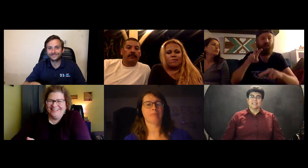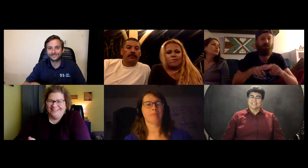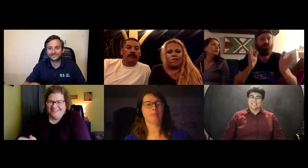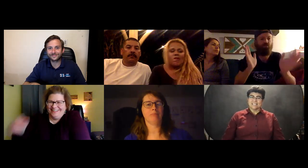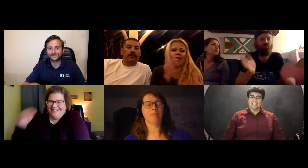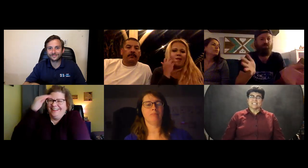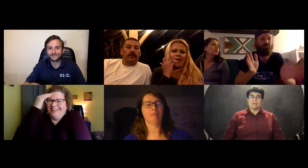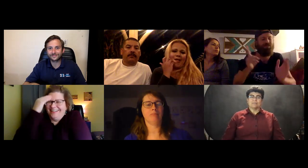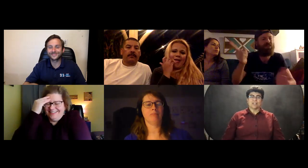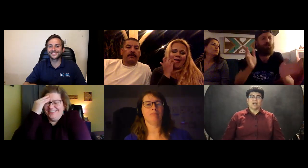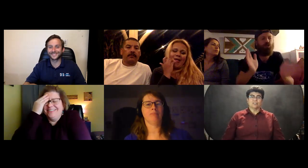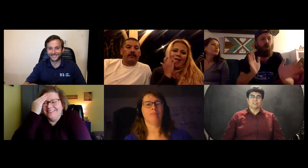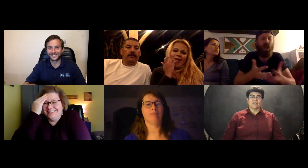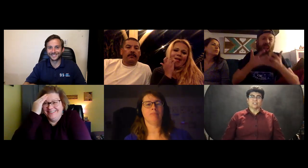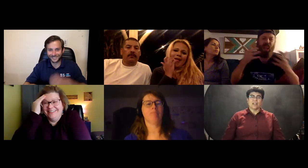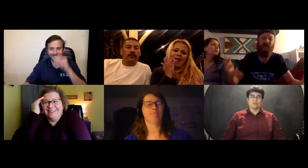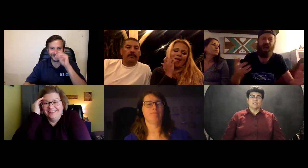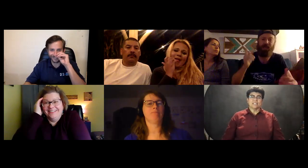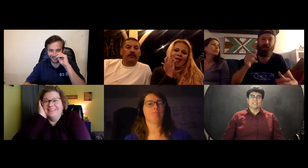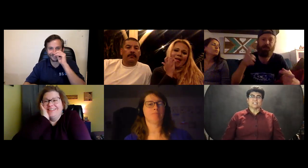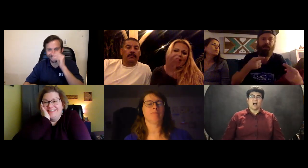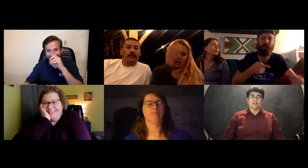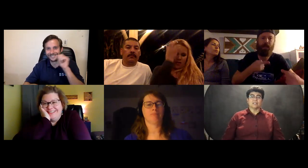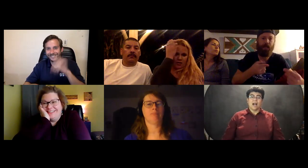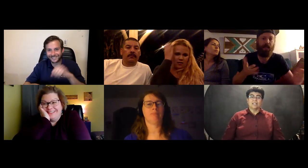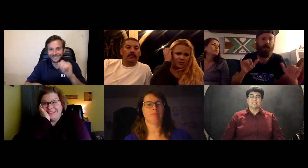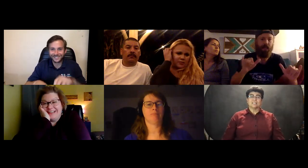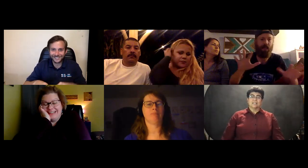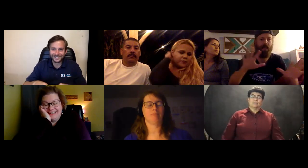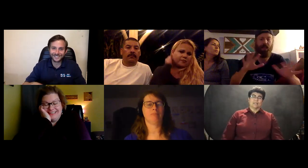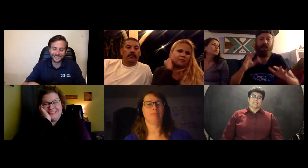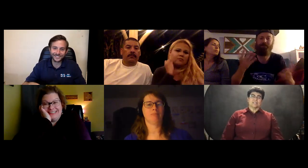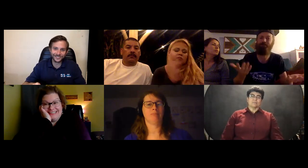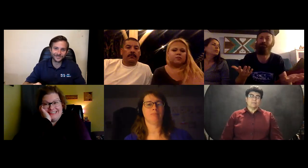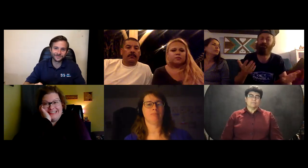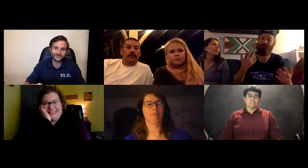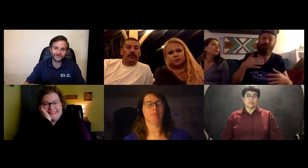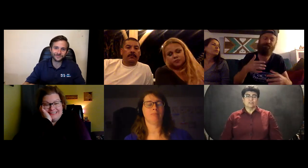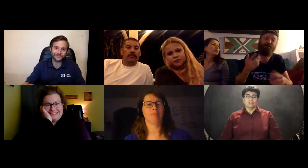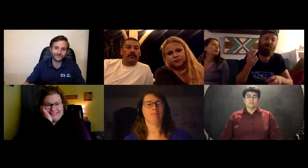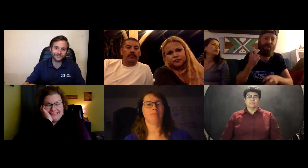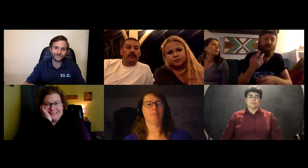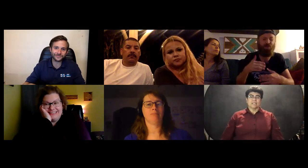that's not the type of childhood they should have we sit and talk a lot